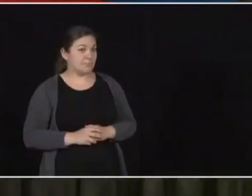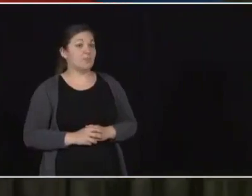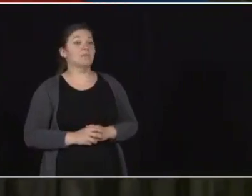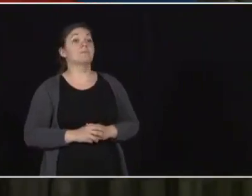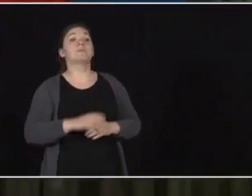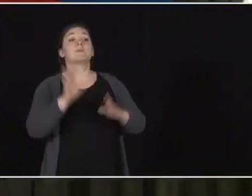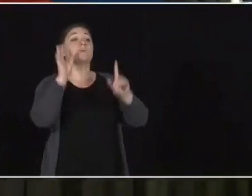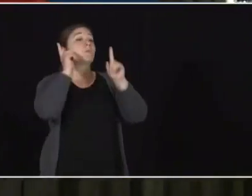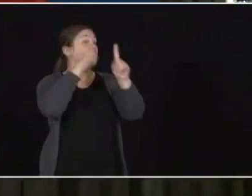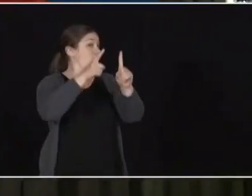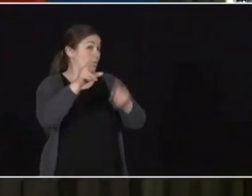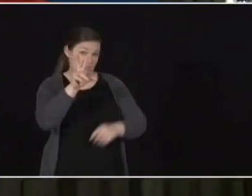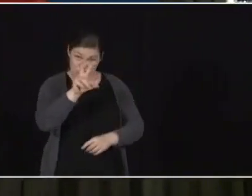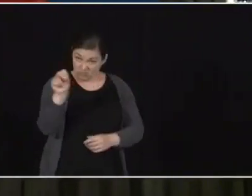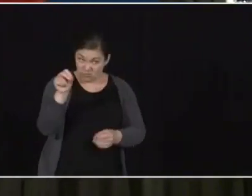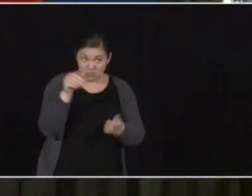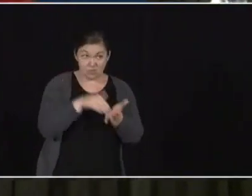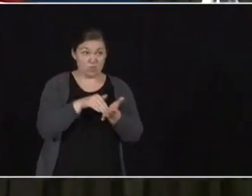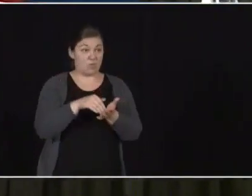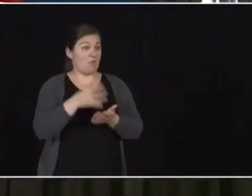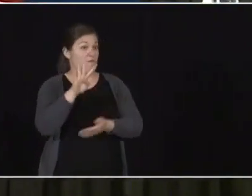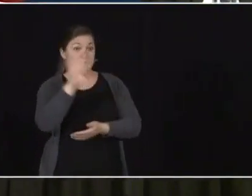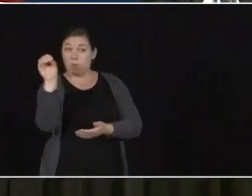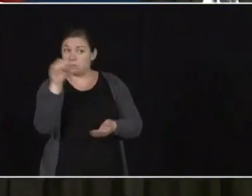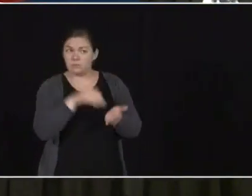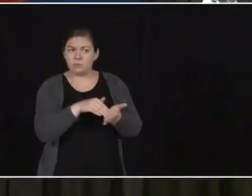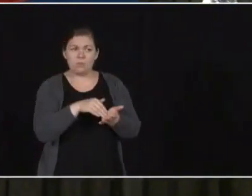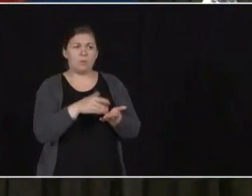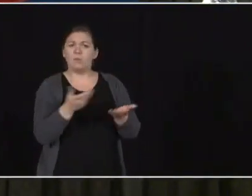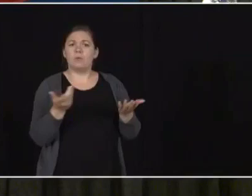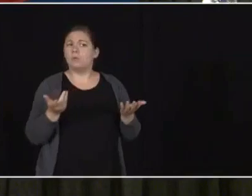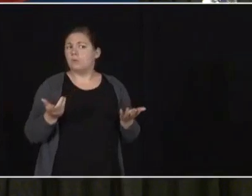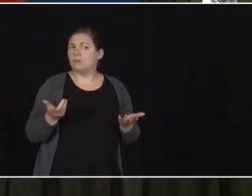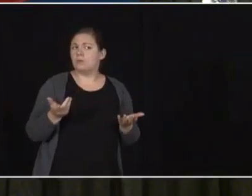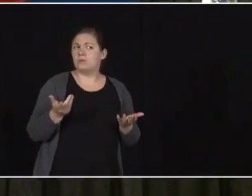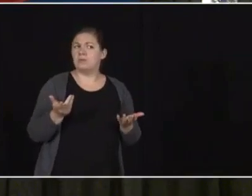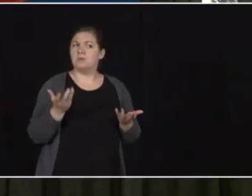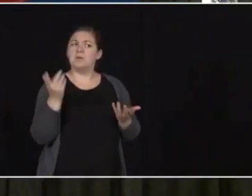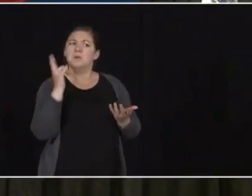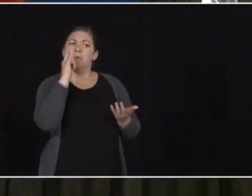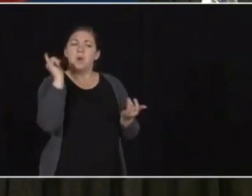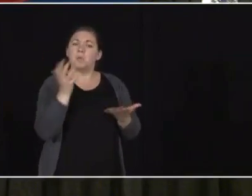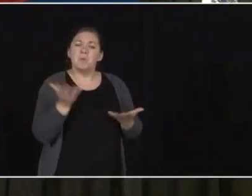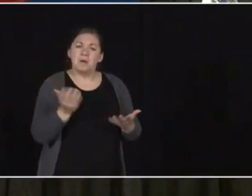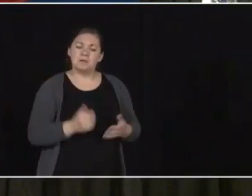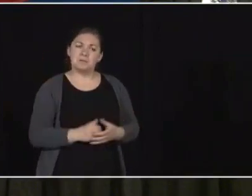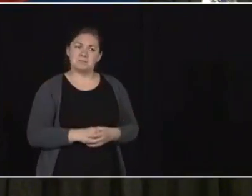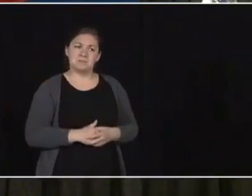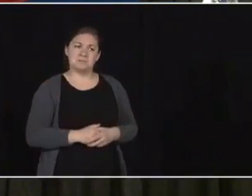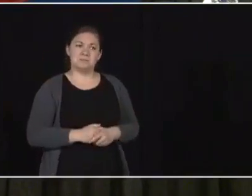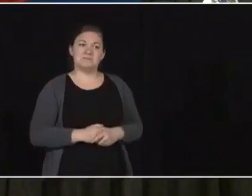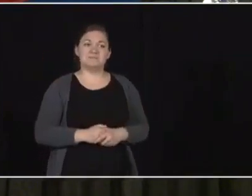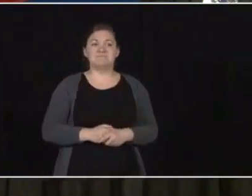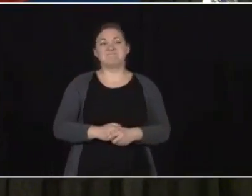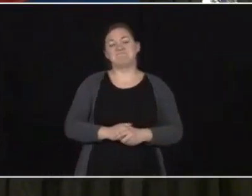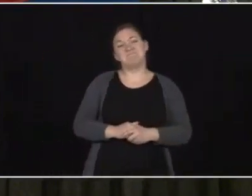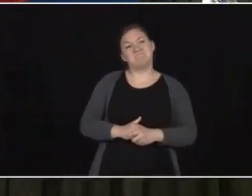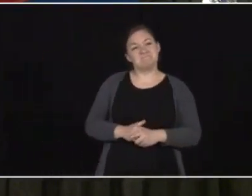months out and having to ensure we sustain this as we go forward. Think we need to shoot for 30,000 tests are we looking at that?